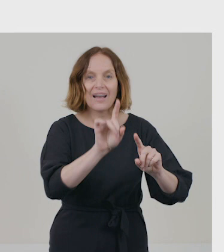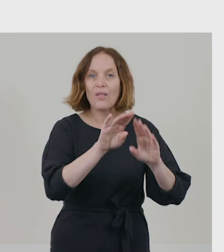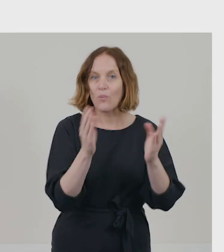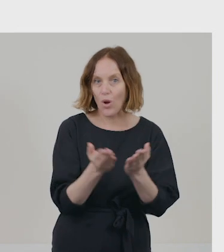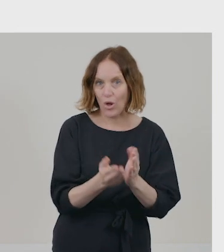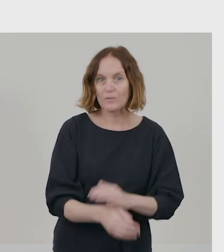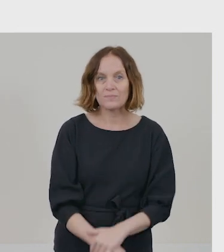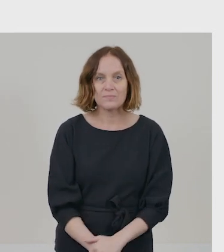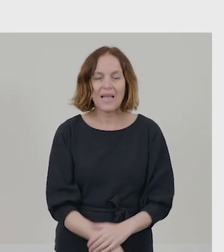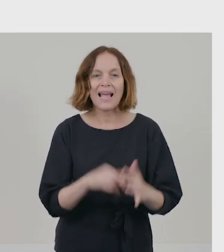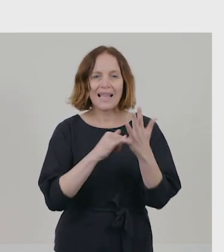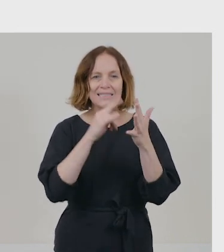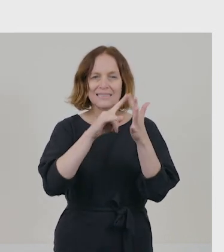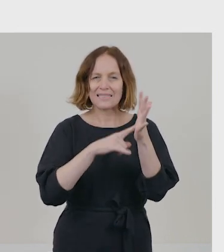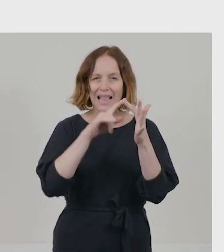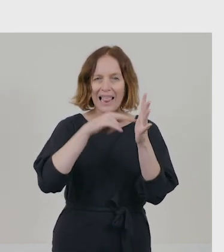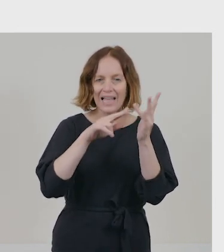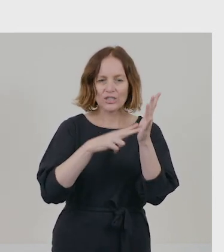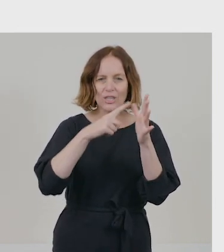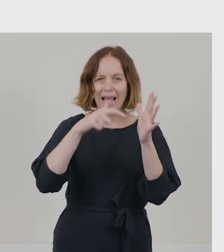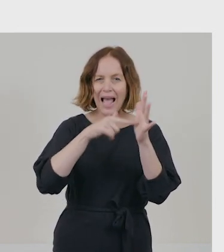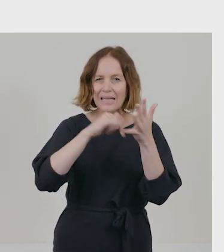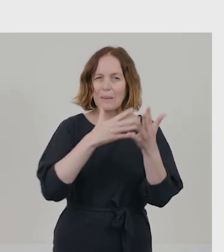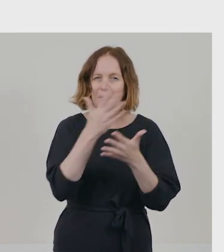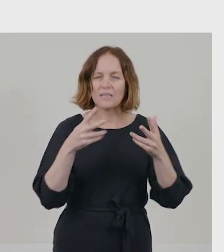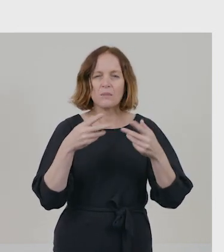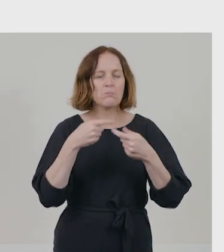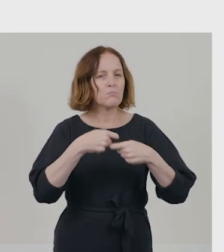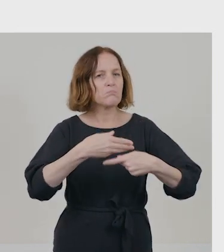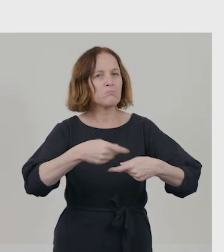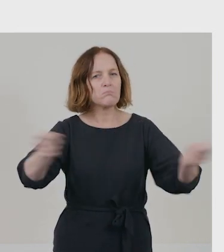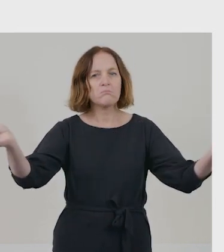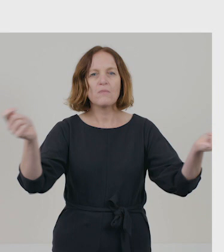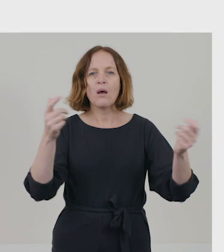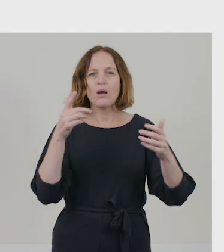The Selection Acts had opened up land to small farmers, but as time passed,